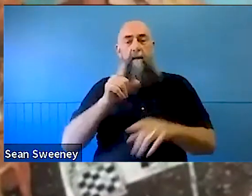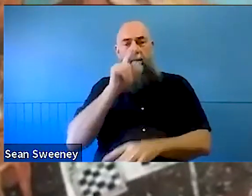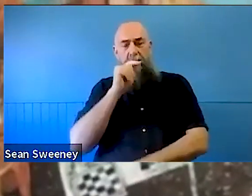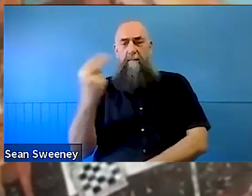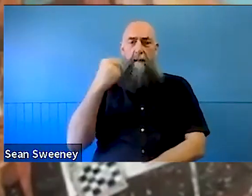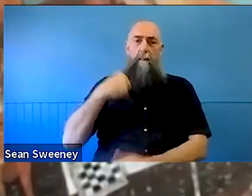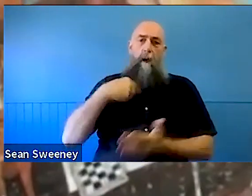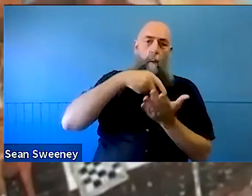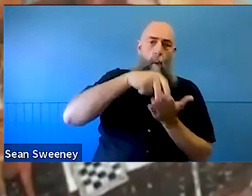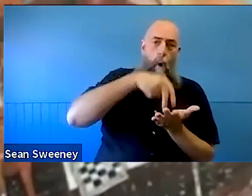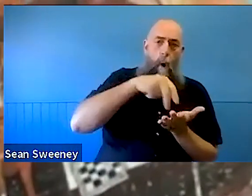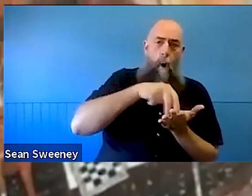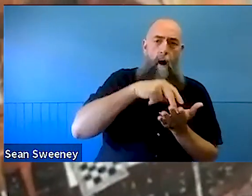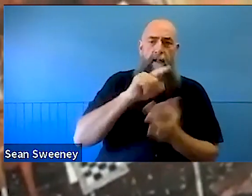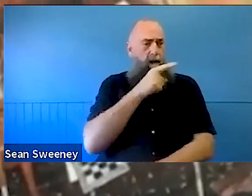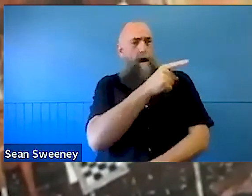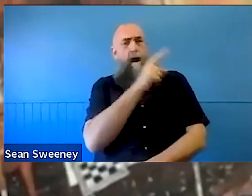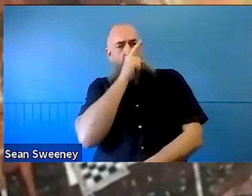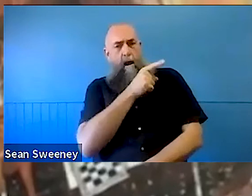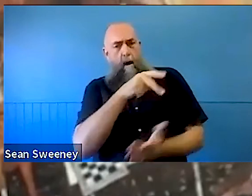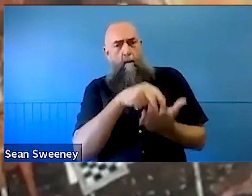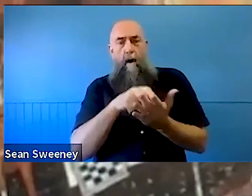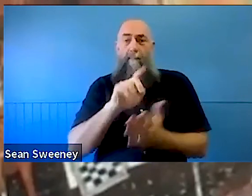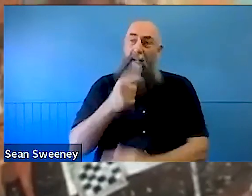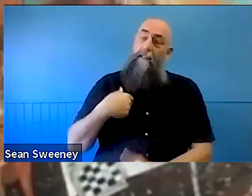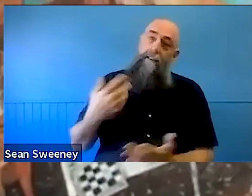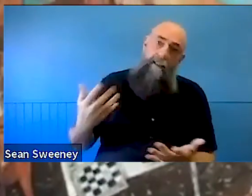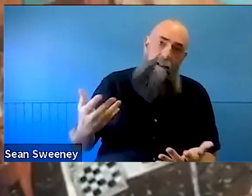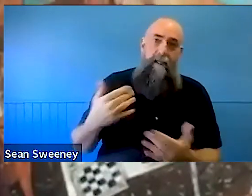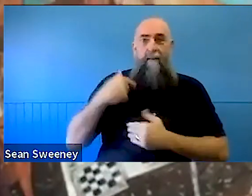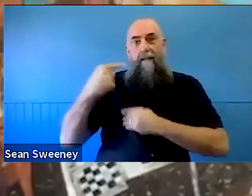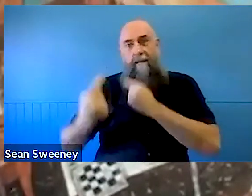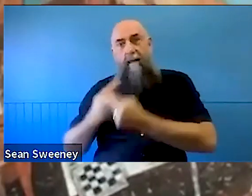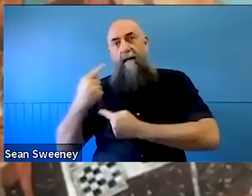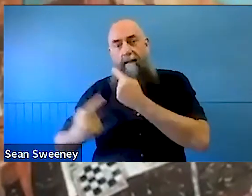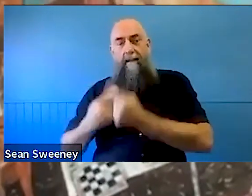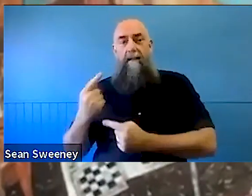you walking" so on and so on fourth. I am an artist.